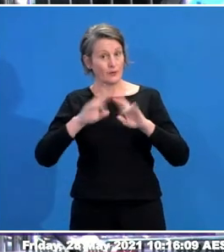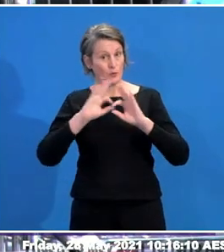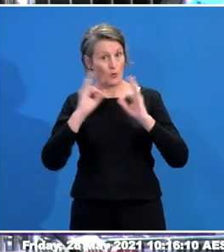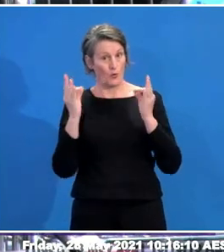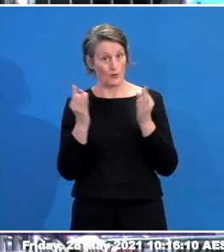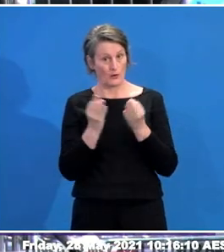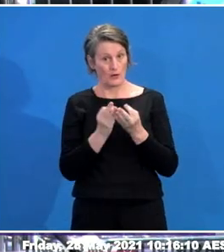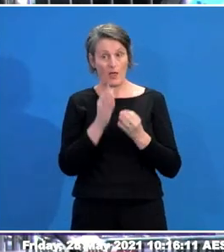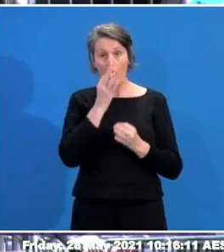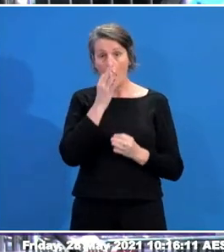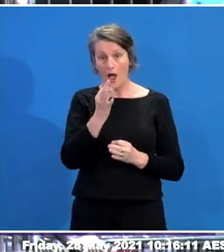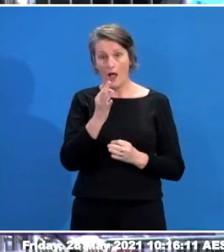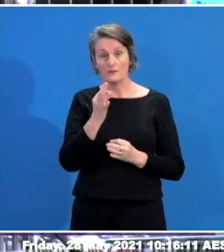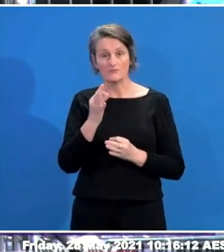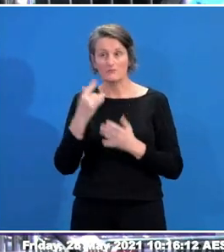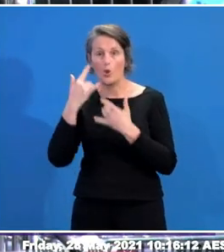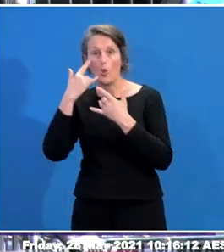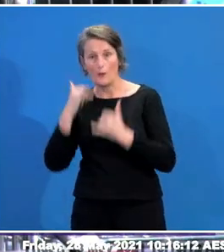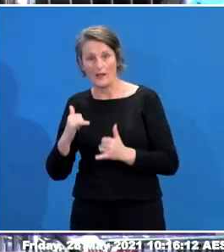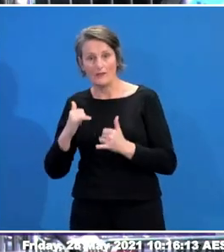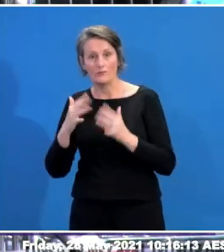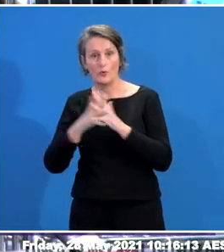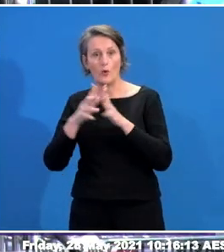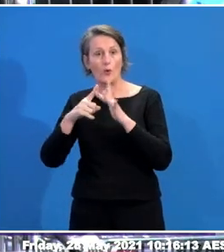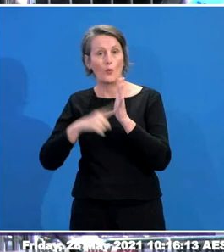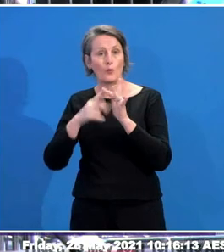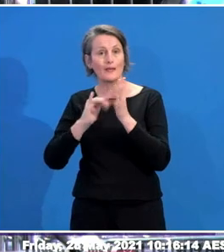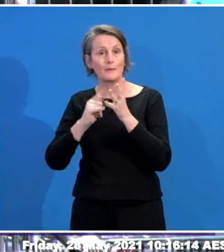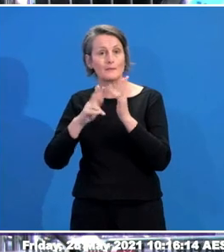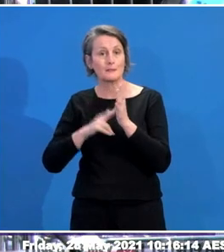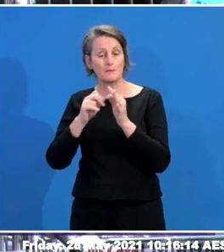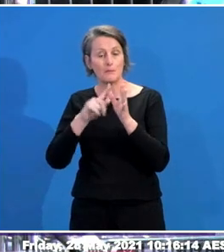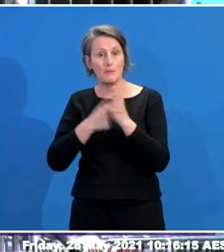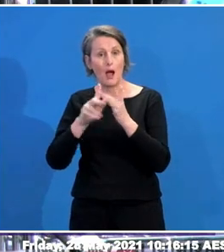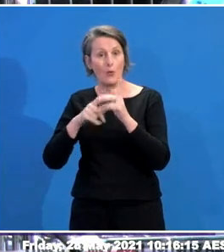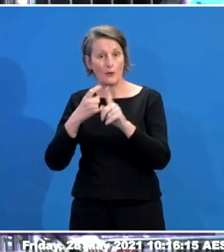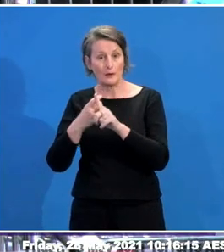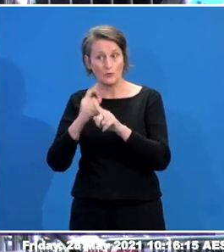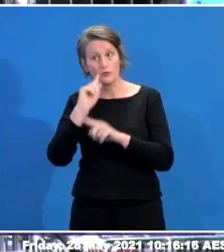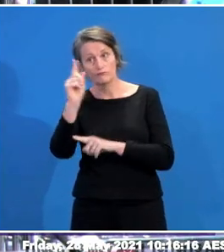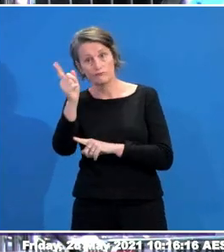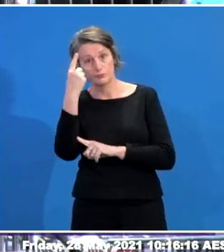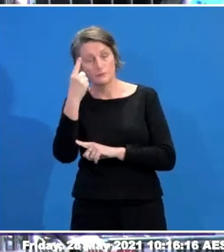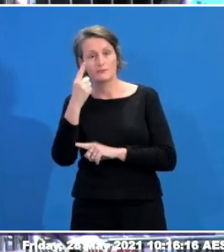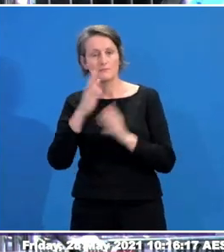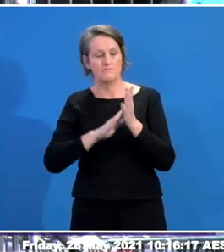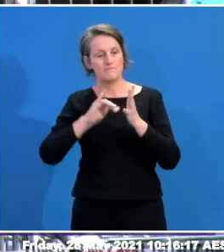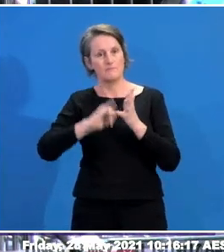external lawyers WilliamsonBarwick to engage Ms Piaud is that you wanted to be